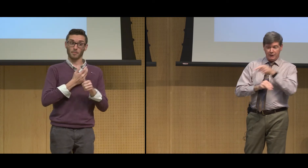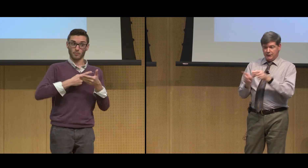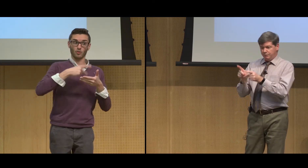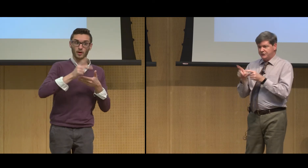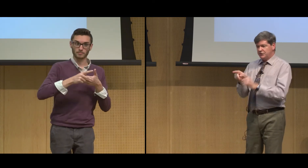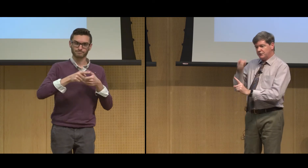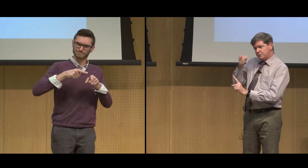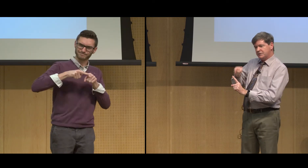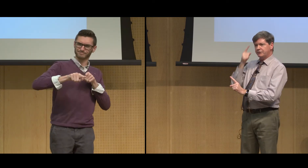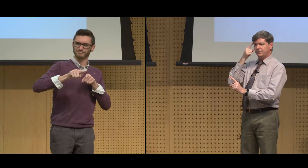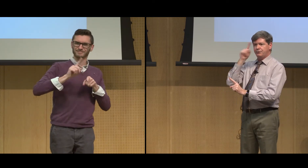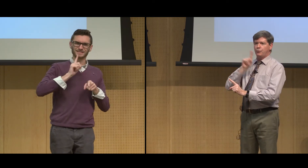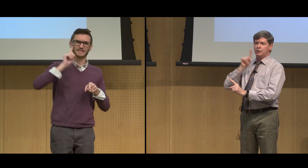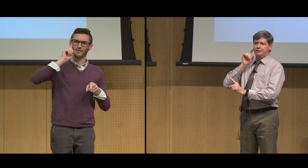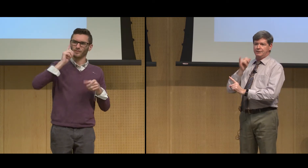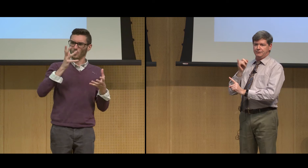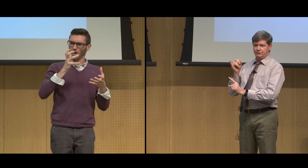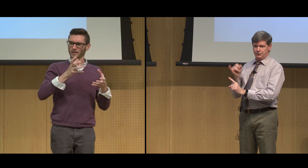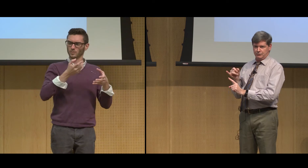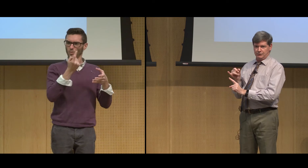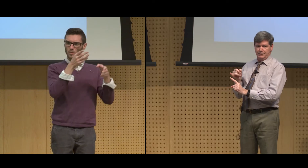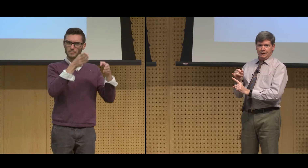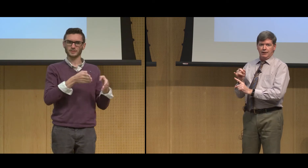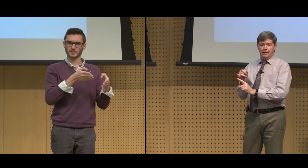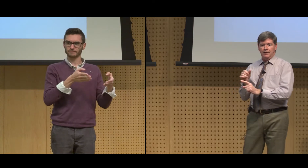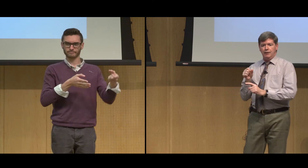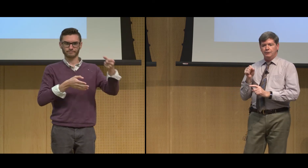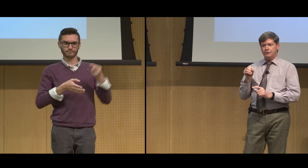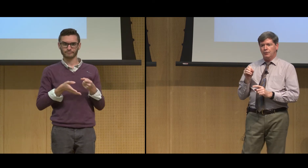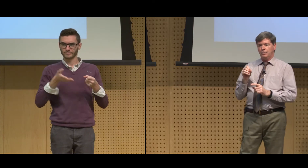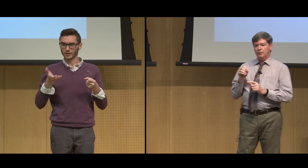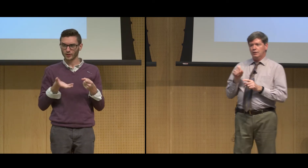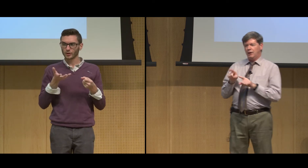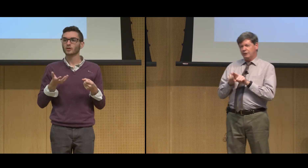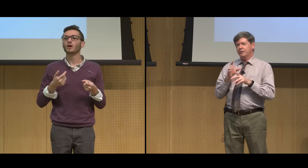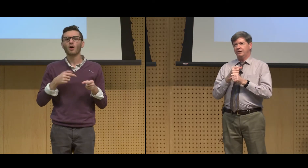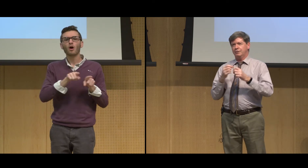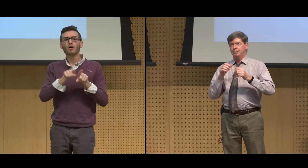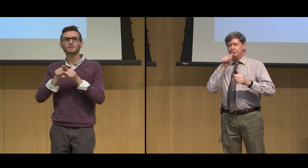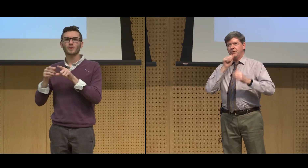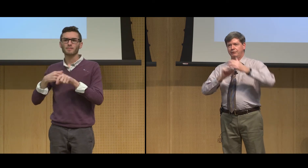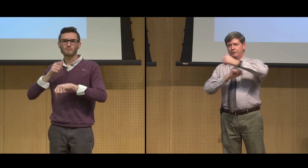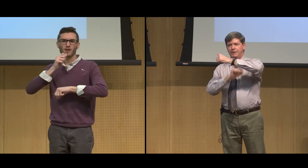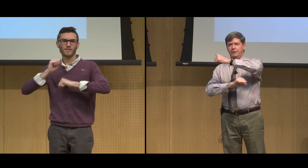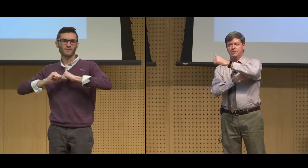position specifically for a deaf individual, and so I also had some private foundation funding